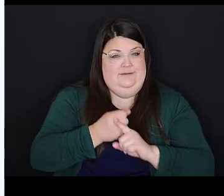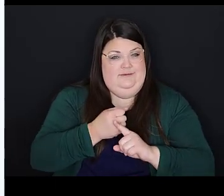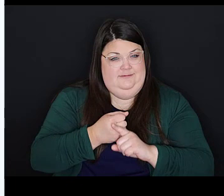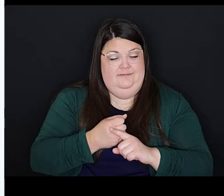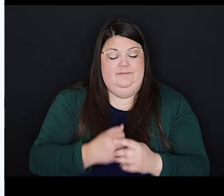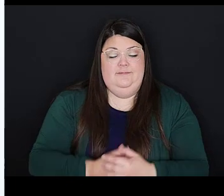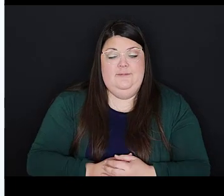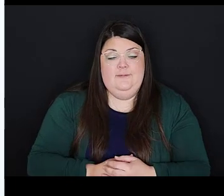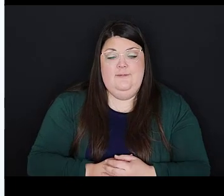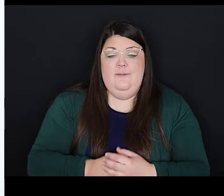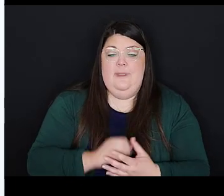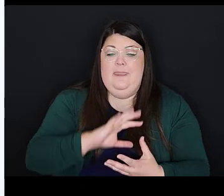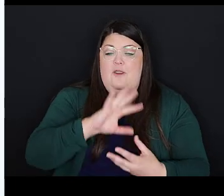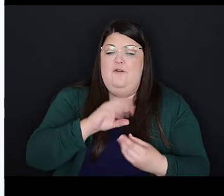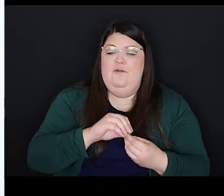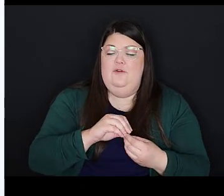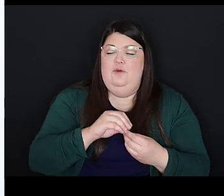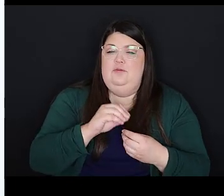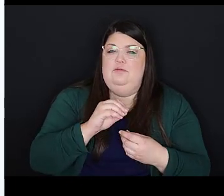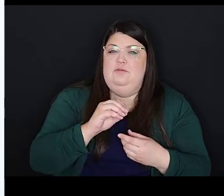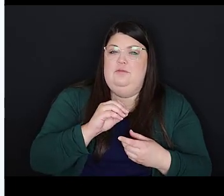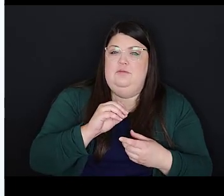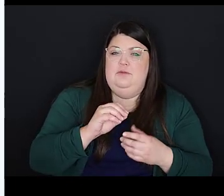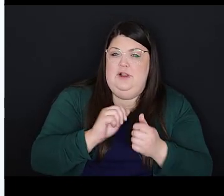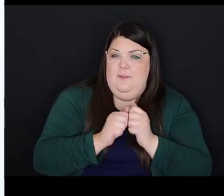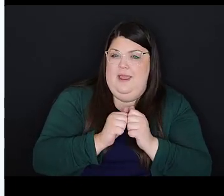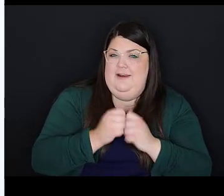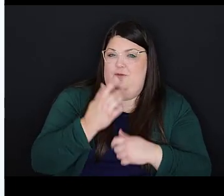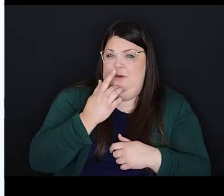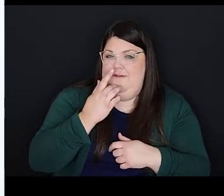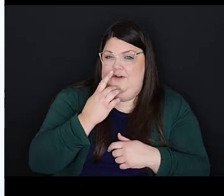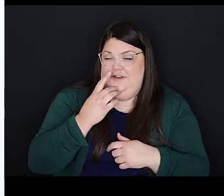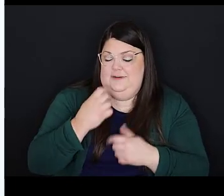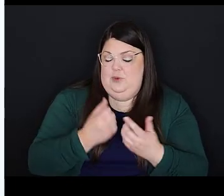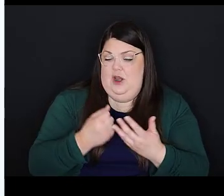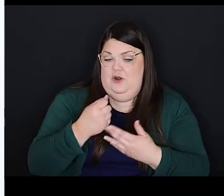Competitive Preference Priority. In making new awards under this program,